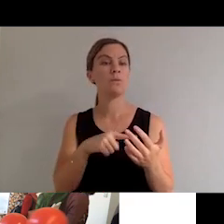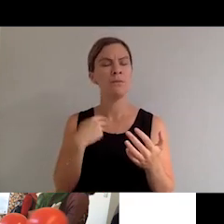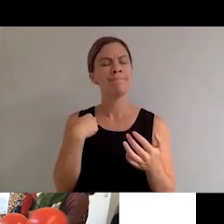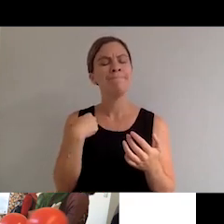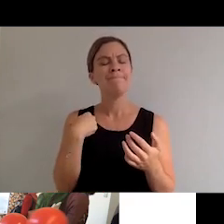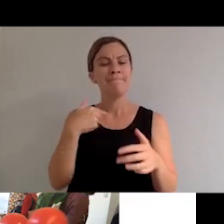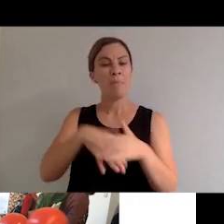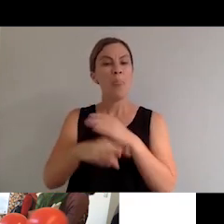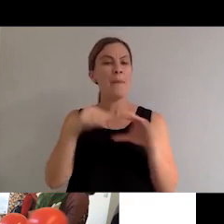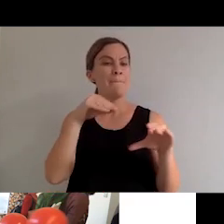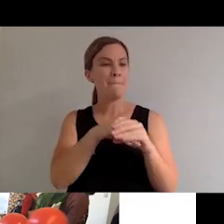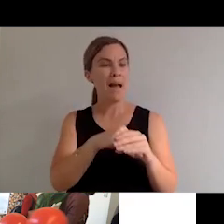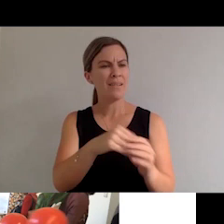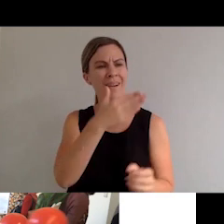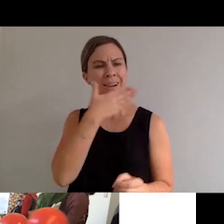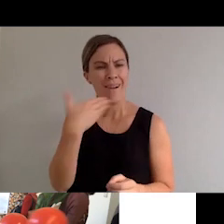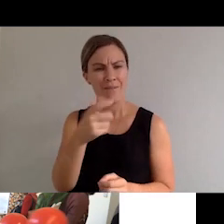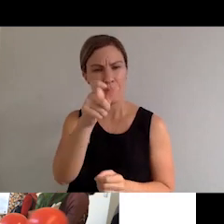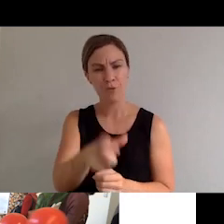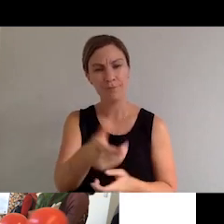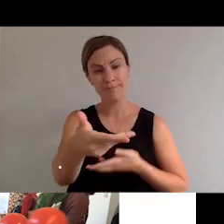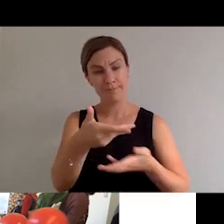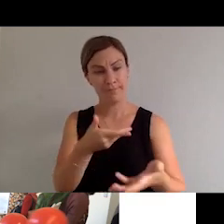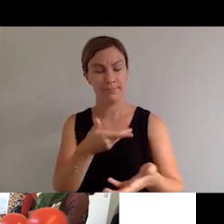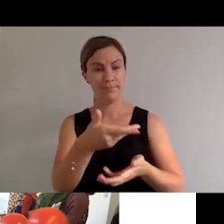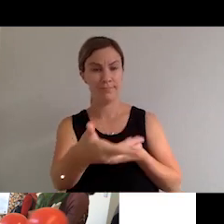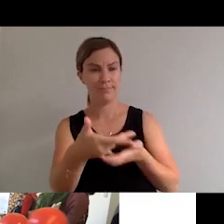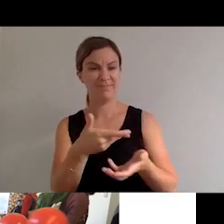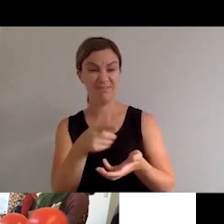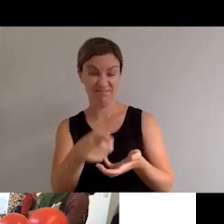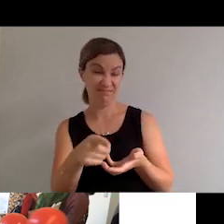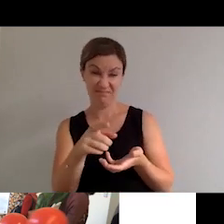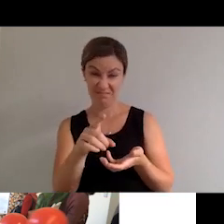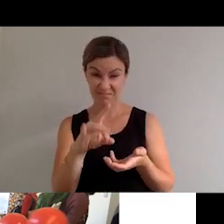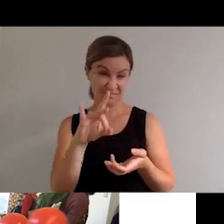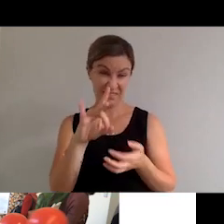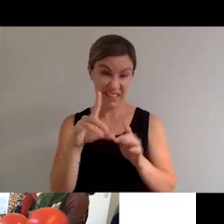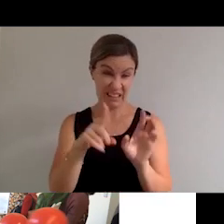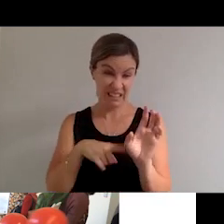young man, but he was maybe 10, 12 years younger than me. He was